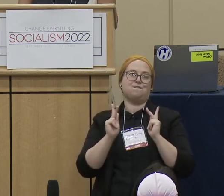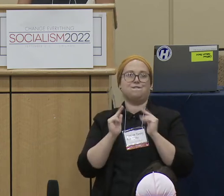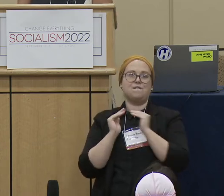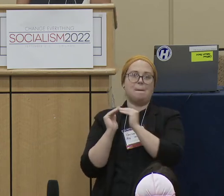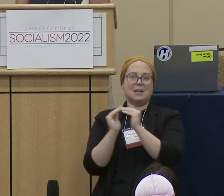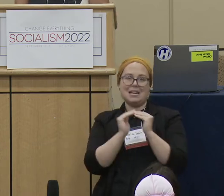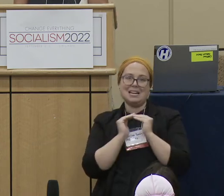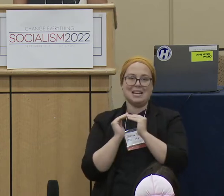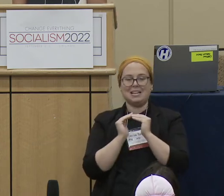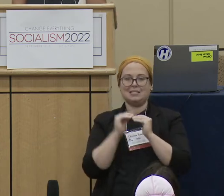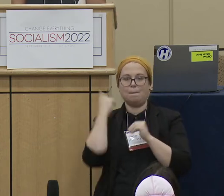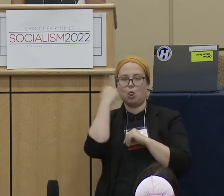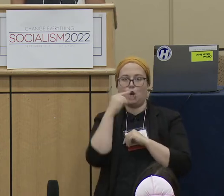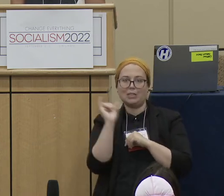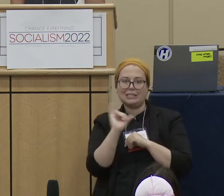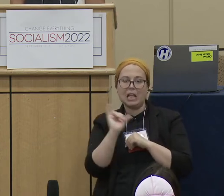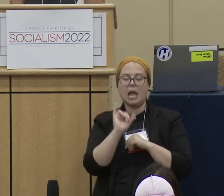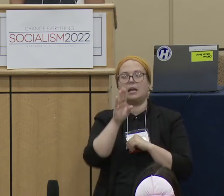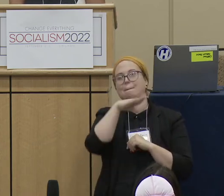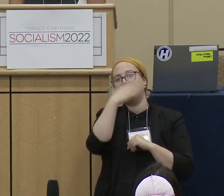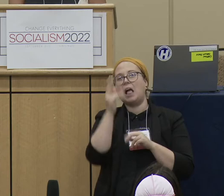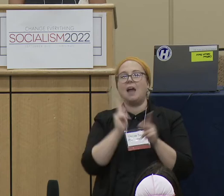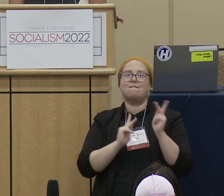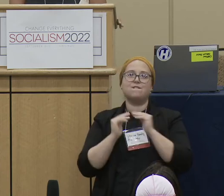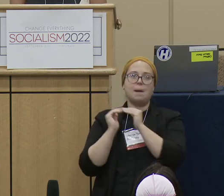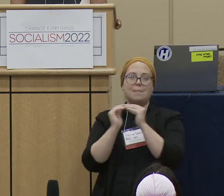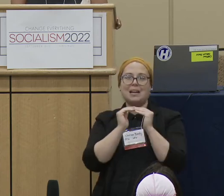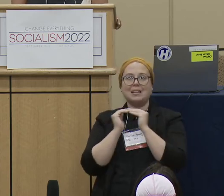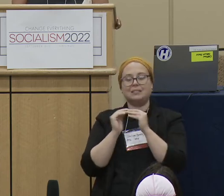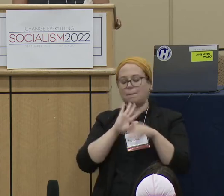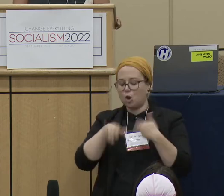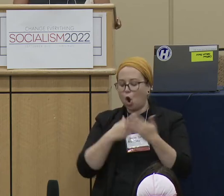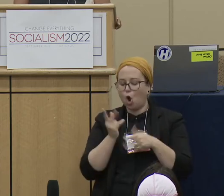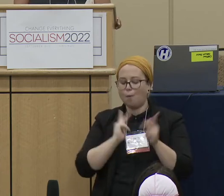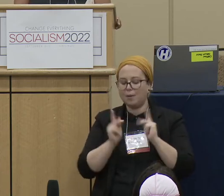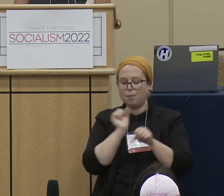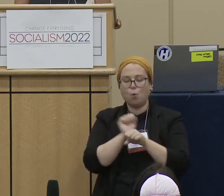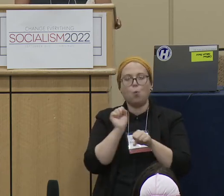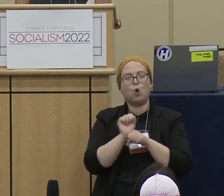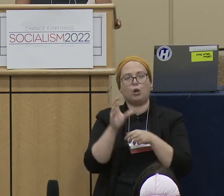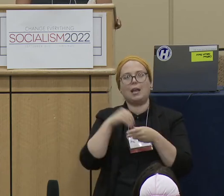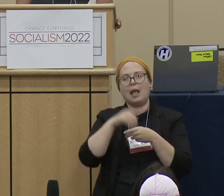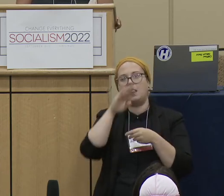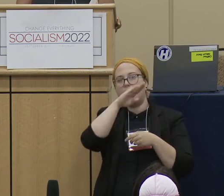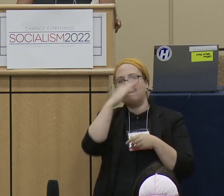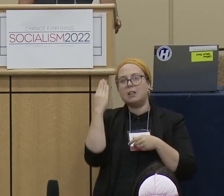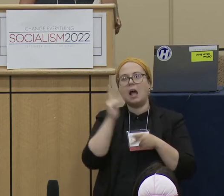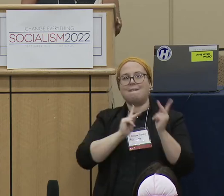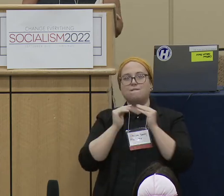feminism looks like. Black feminism and all those